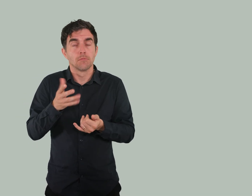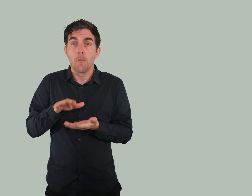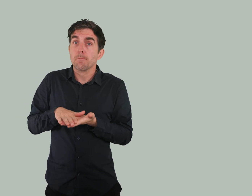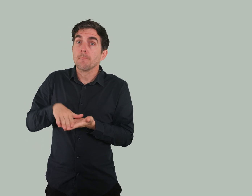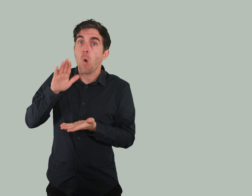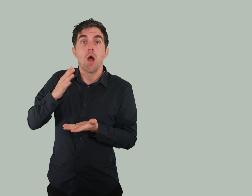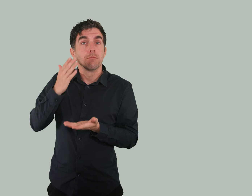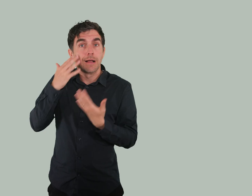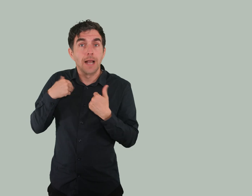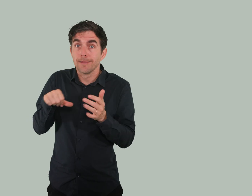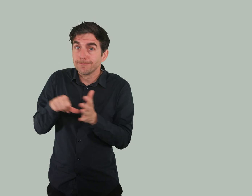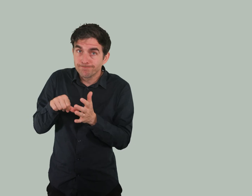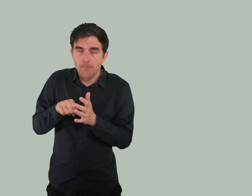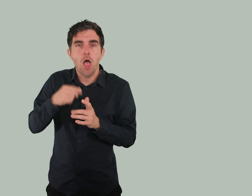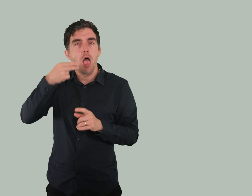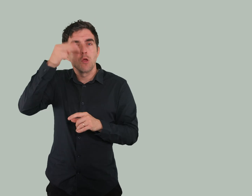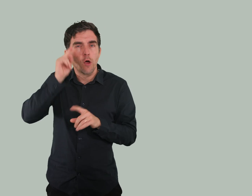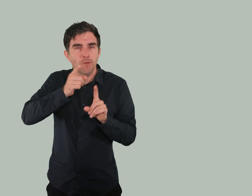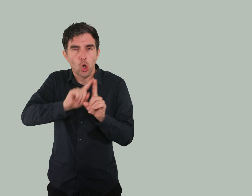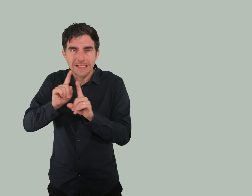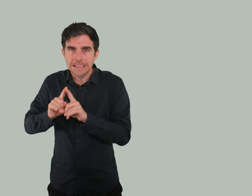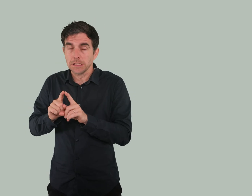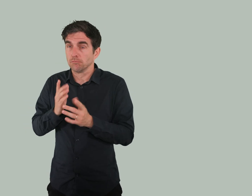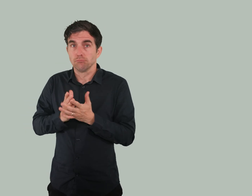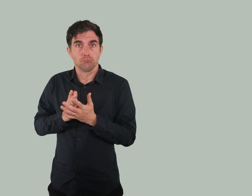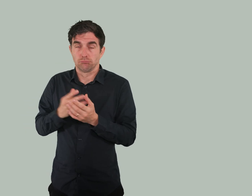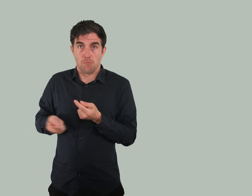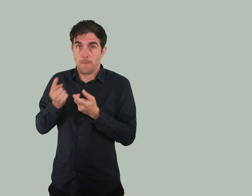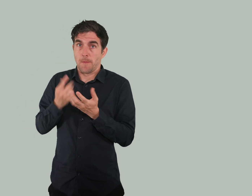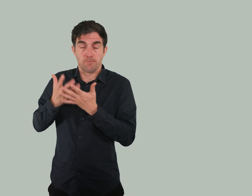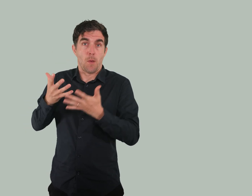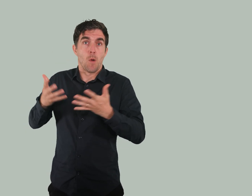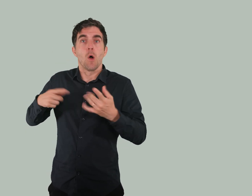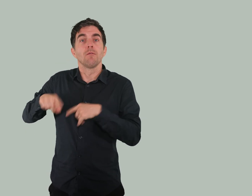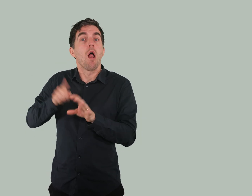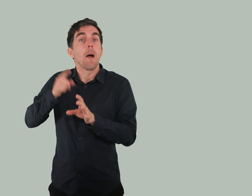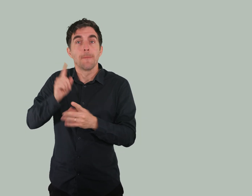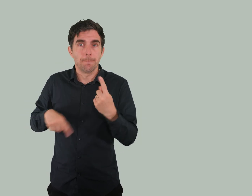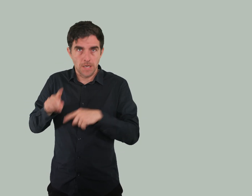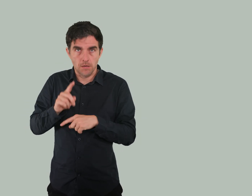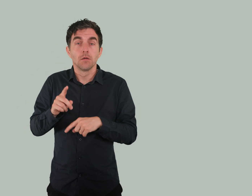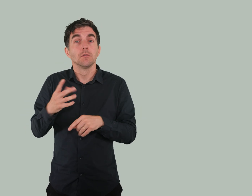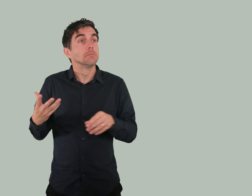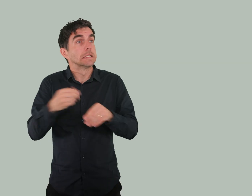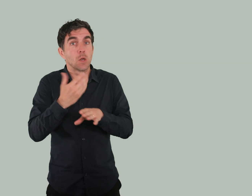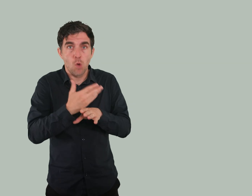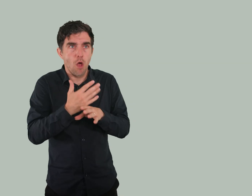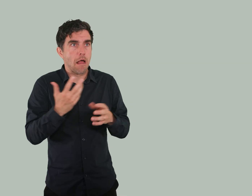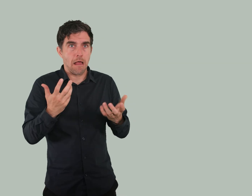Rising rates of mental ill health and neurodevelopmental conditions are having a growing effect on whether young people enter work,